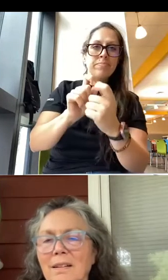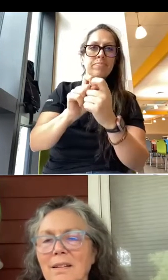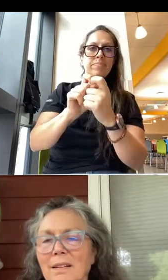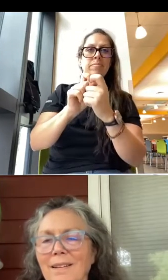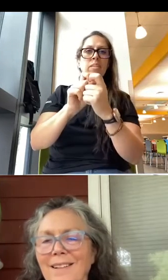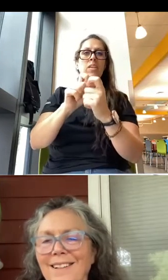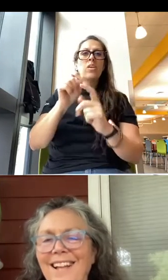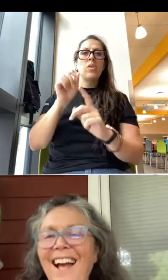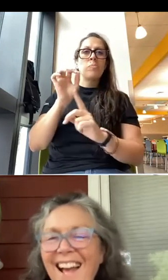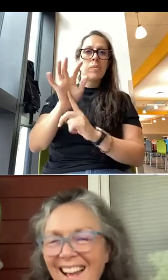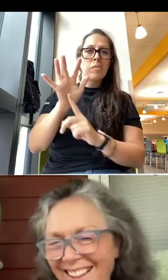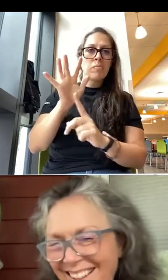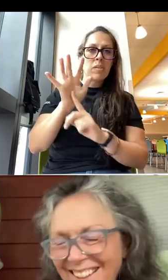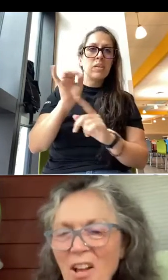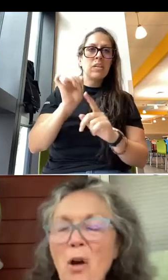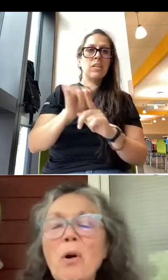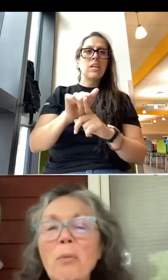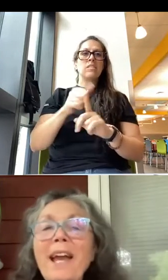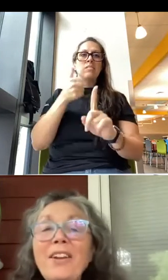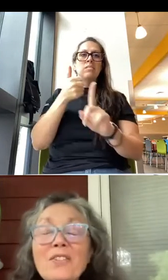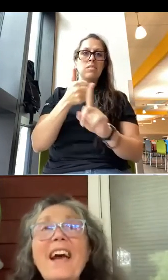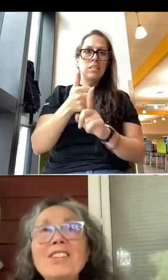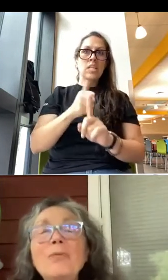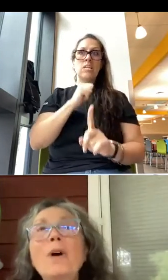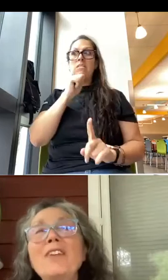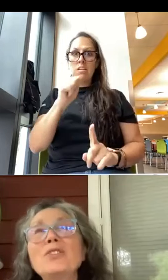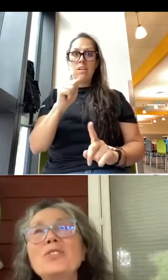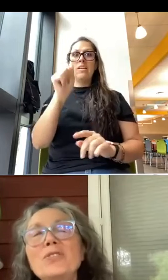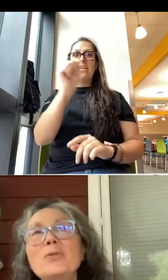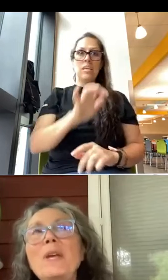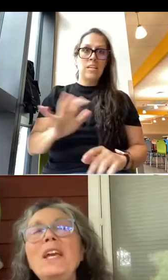*not* Asia. Right, right. Because actually, as you're speaking